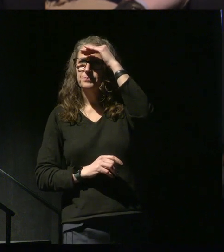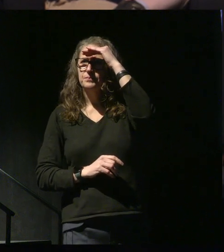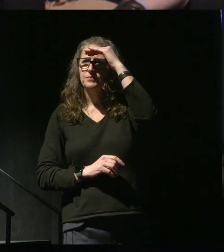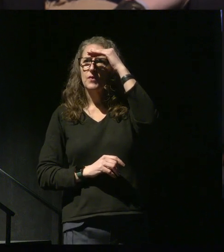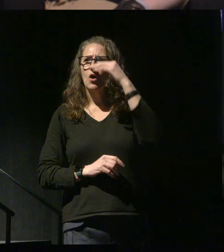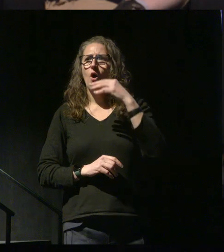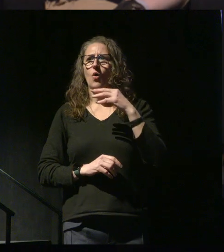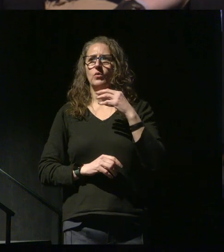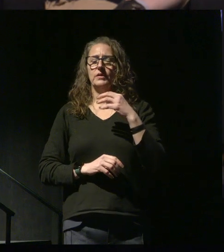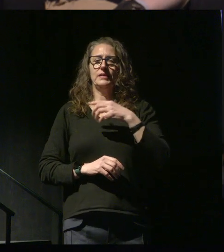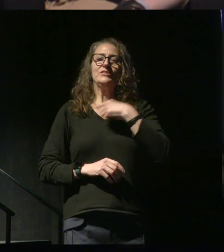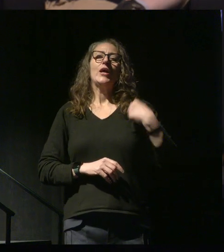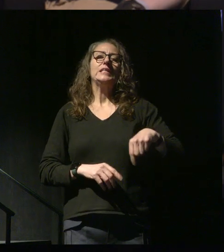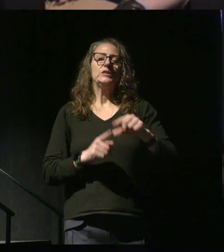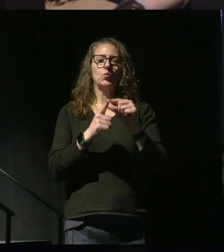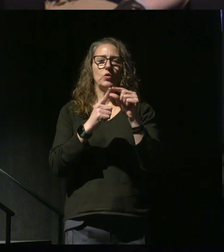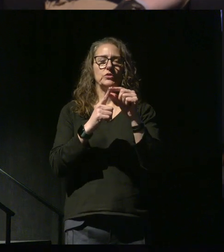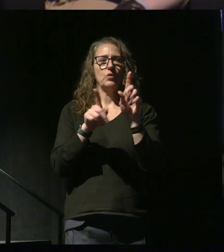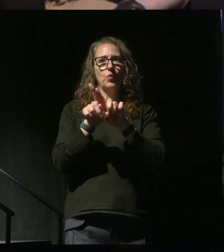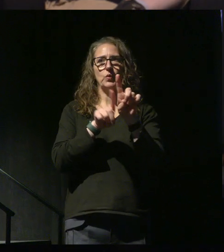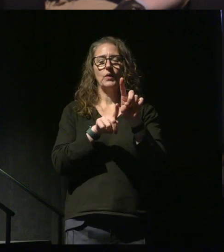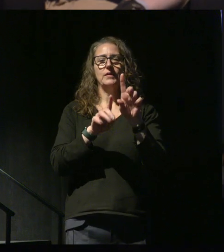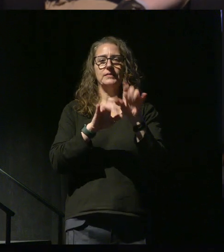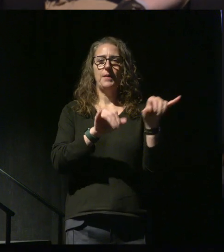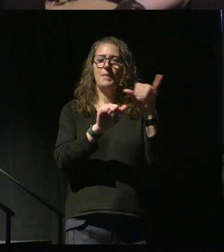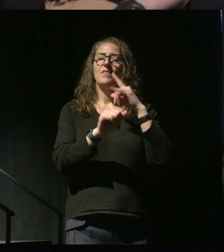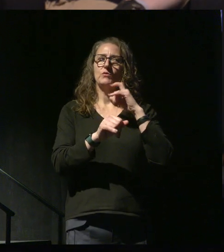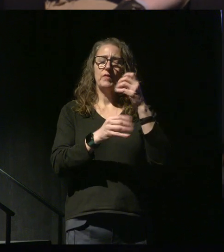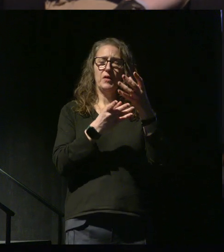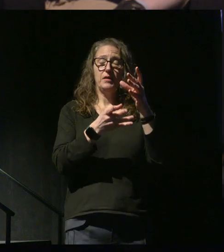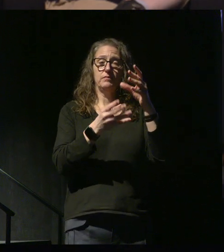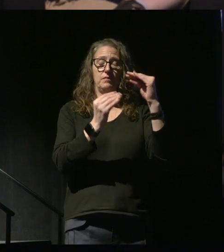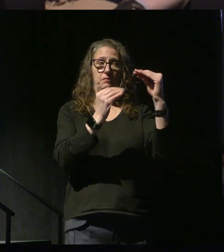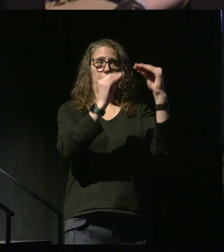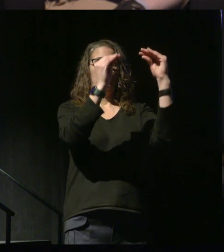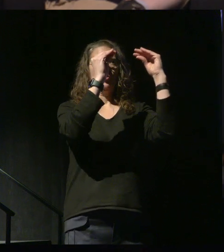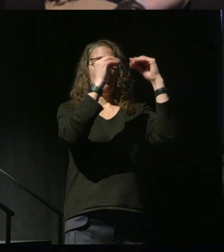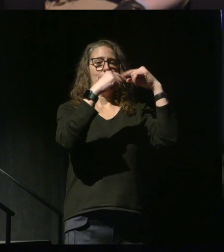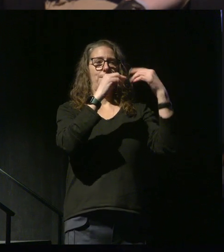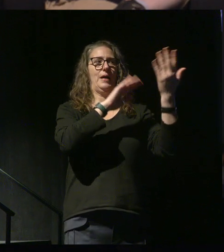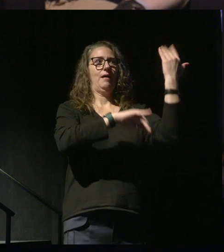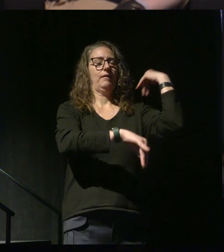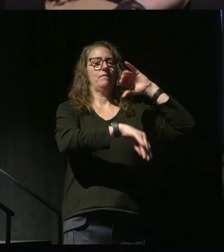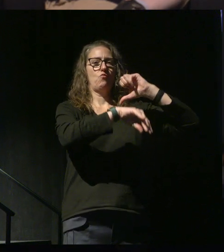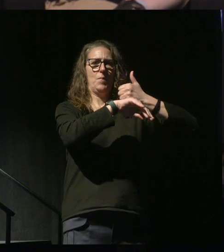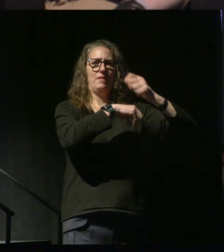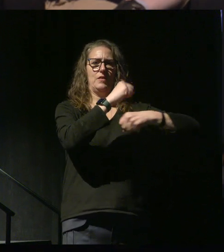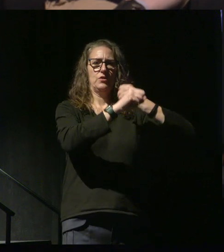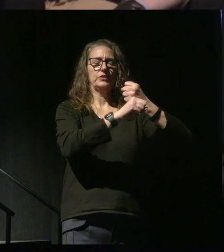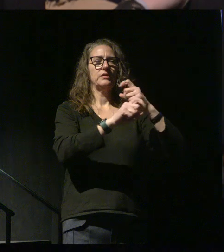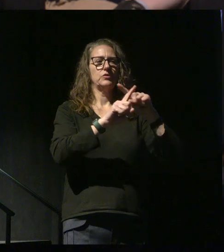Like in our formative years and still in many places. But yeah, I mean, in terms of editing, I too have had